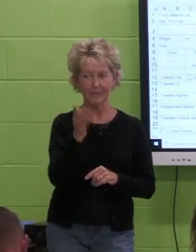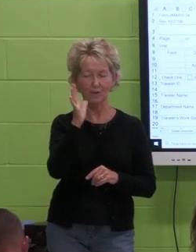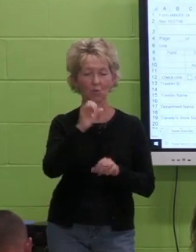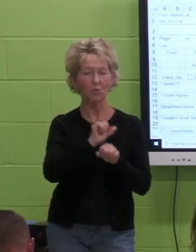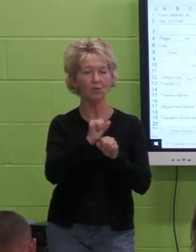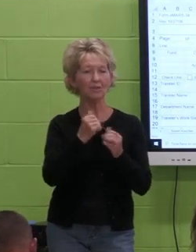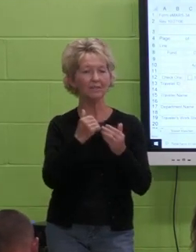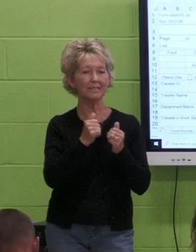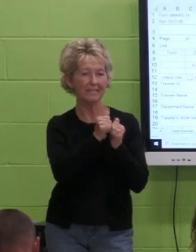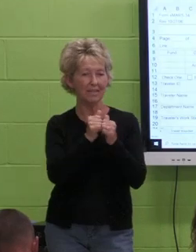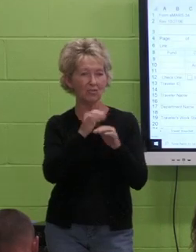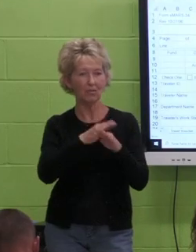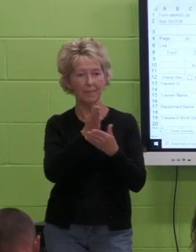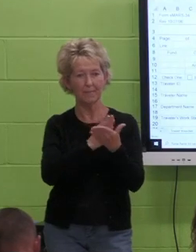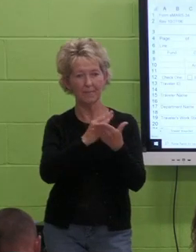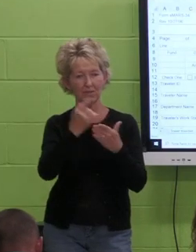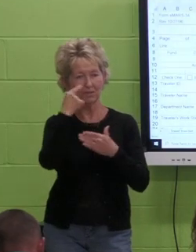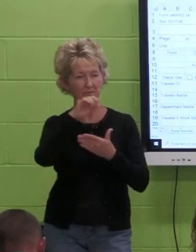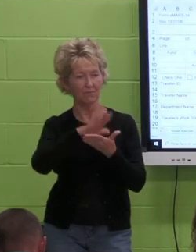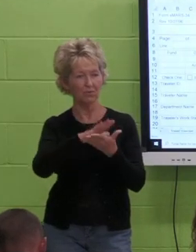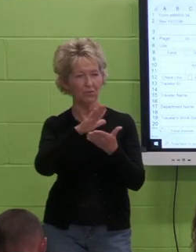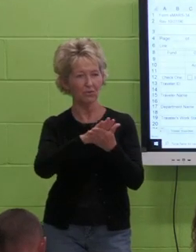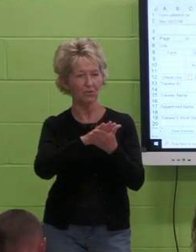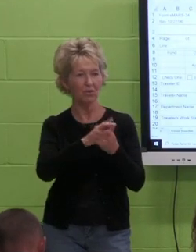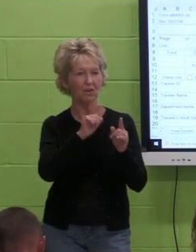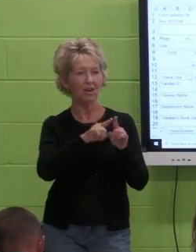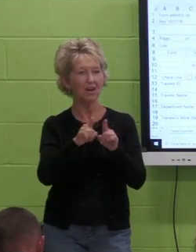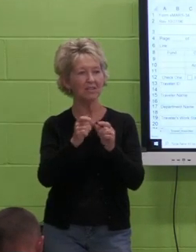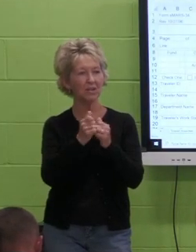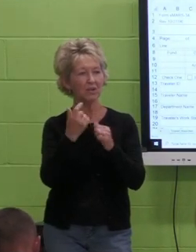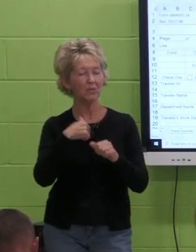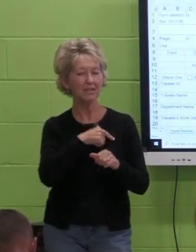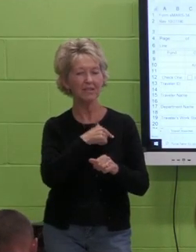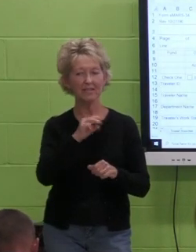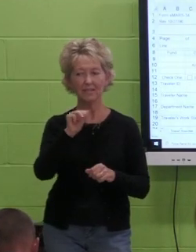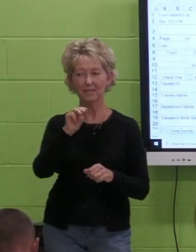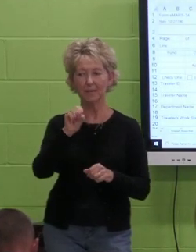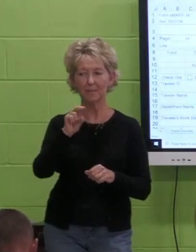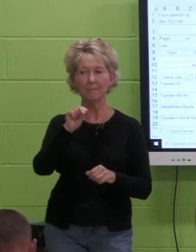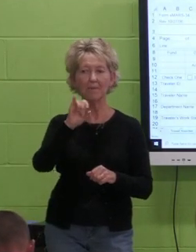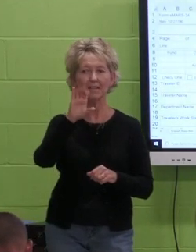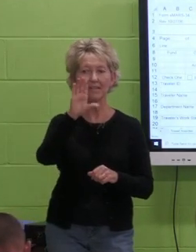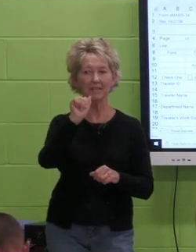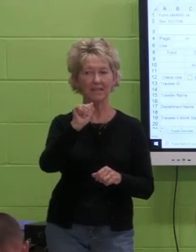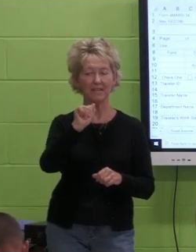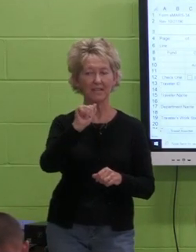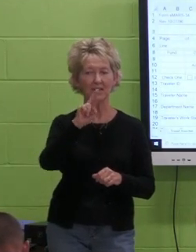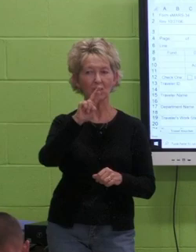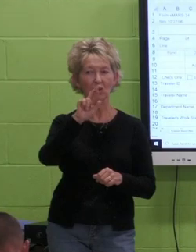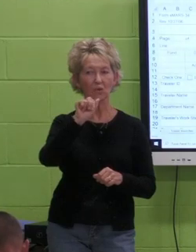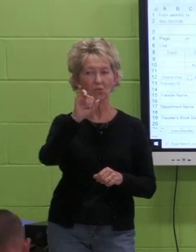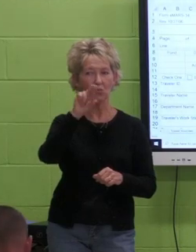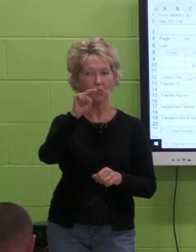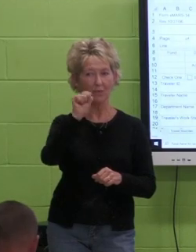budgets for the school um also with us today is Monica Raines. Monica Raines is our travel Guru